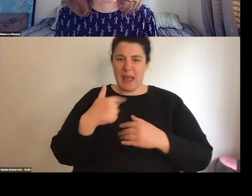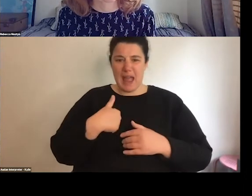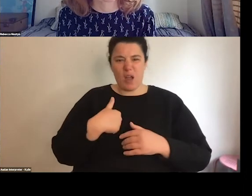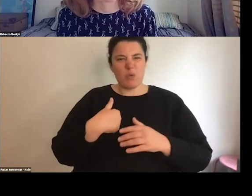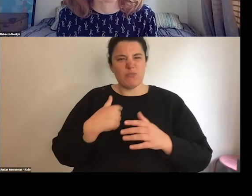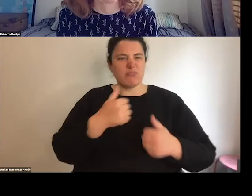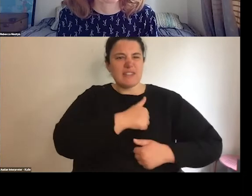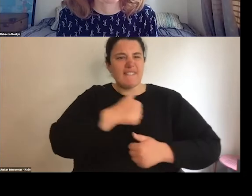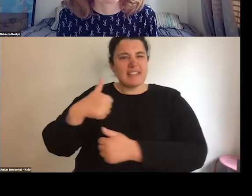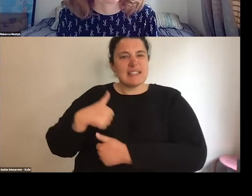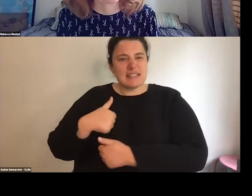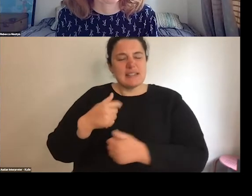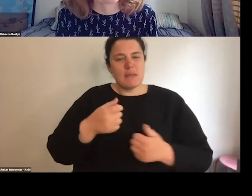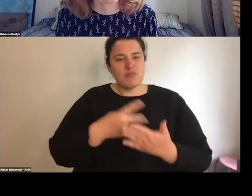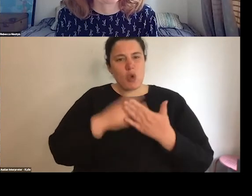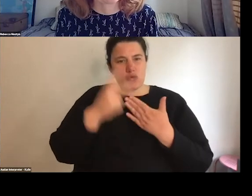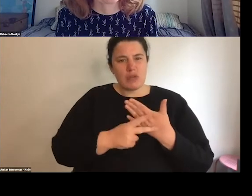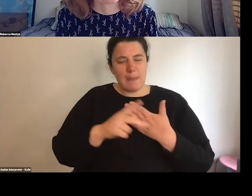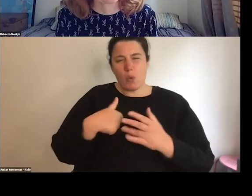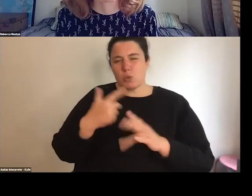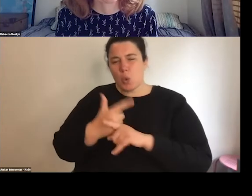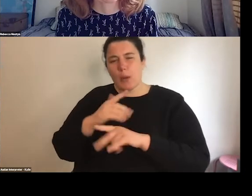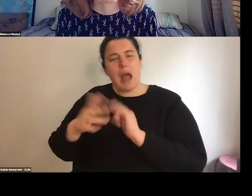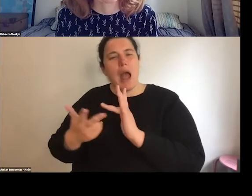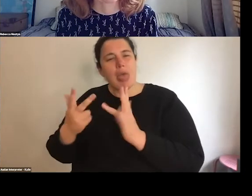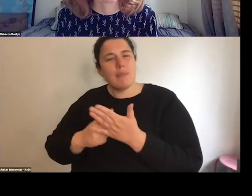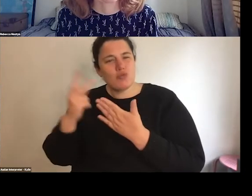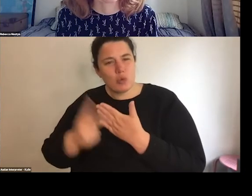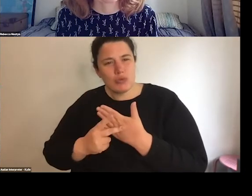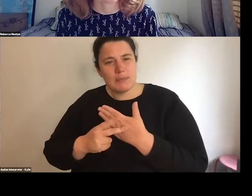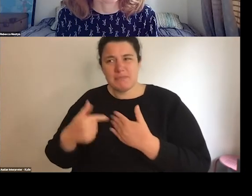I'm quite passionate about regional Australia and the work that regional Australians do, coming